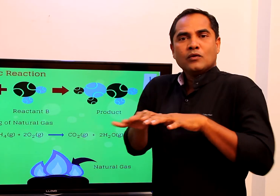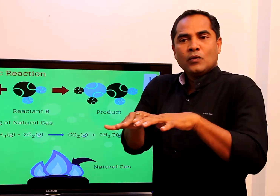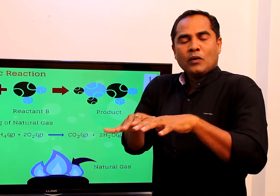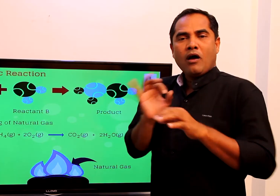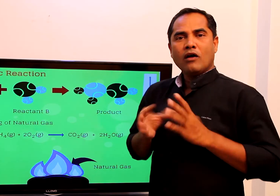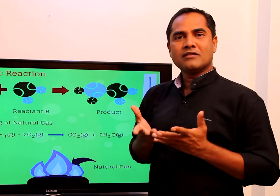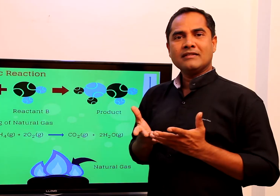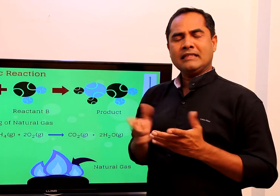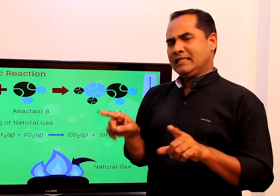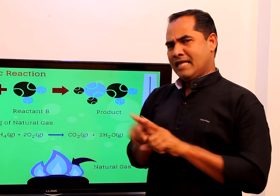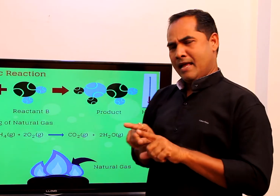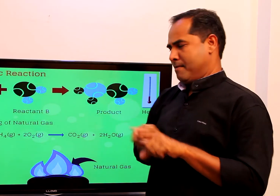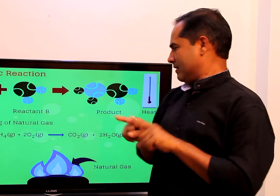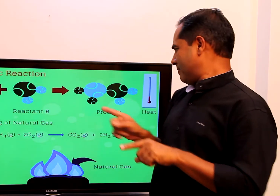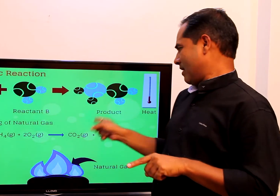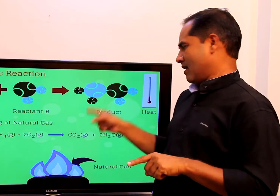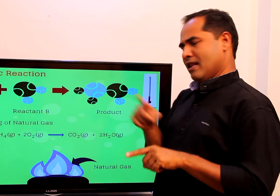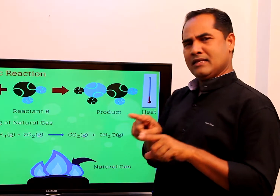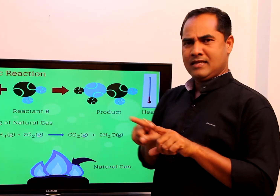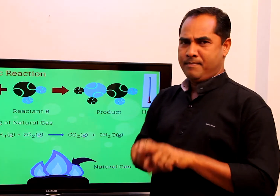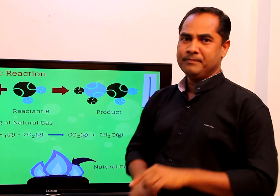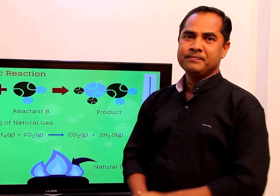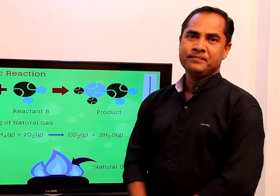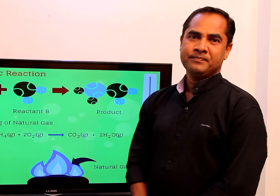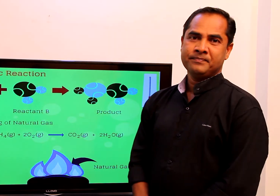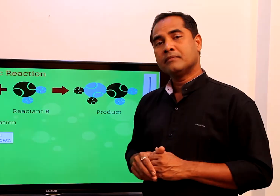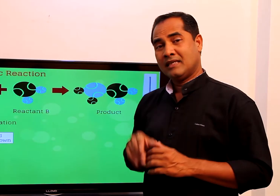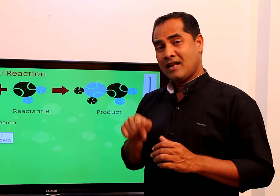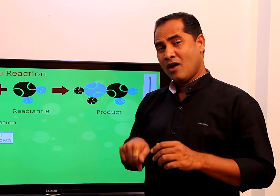if you feel it, you would see it's hot.